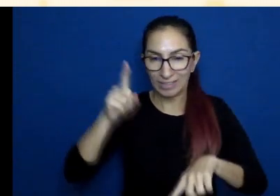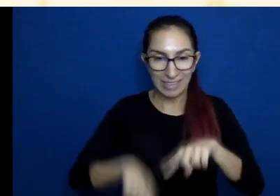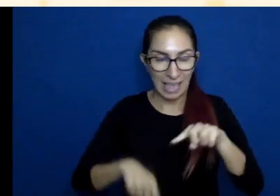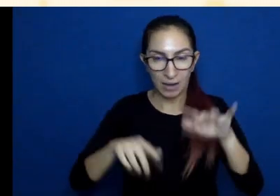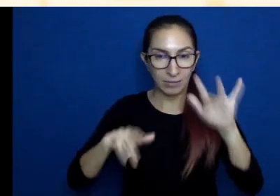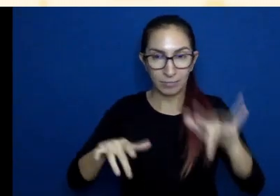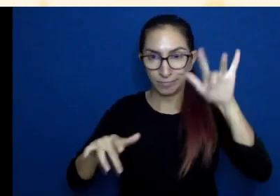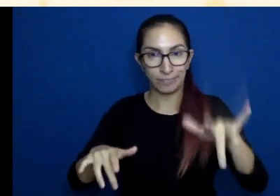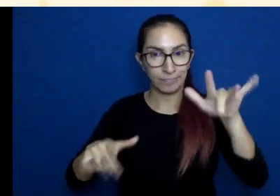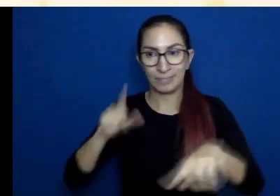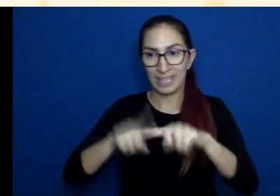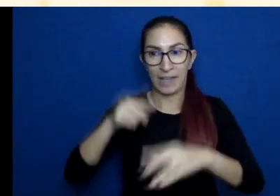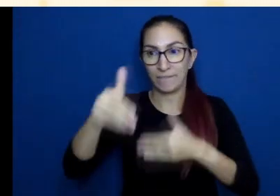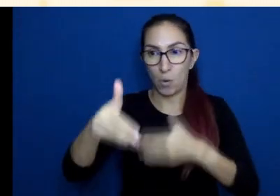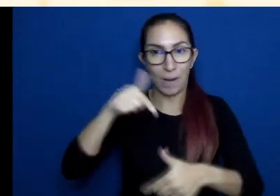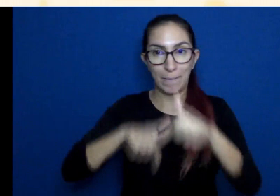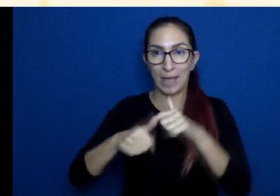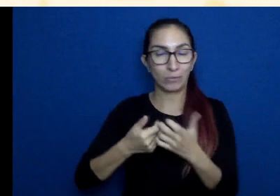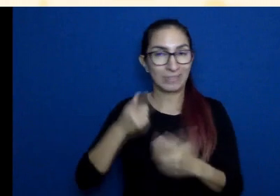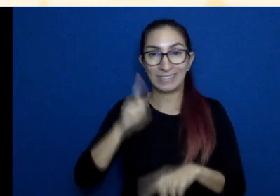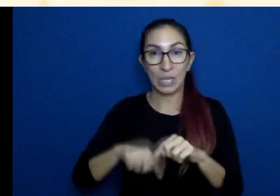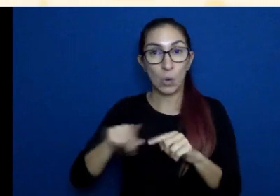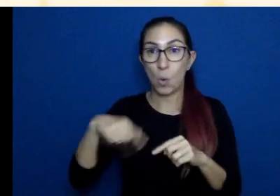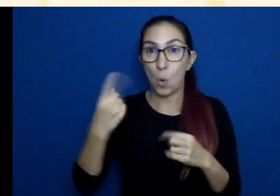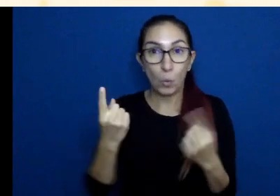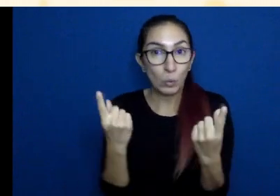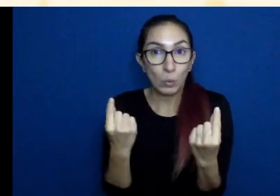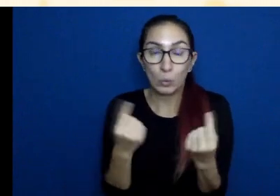and you can't tab out. You can't tab backwards out, you can't tab forwards out.